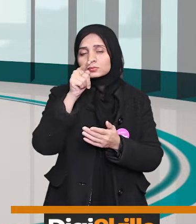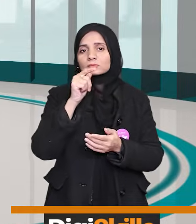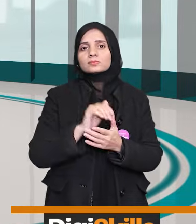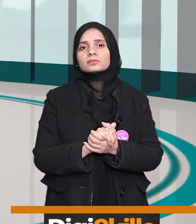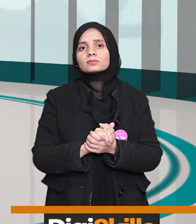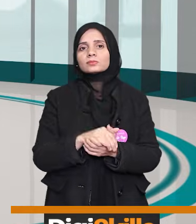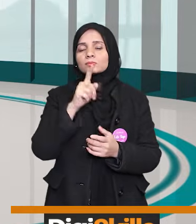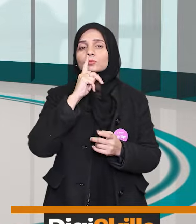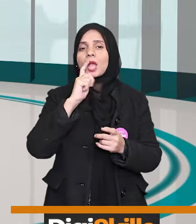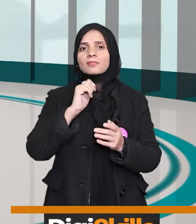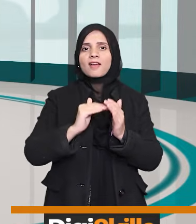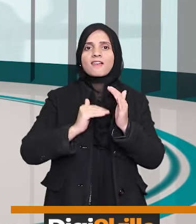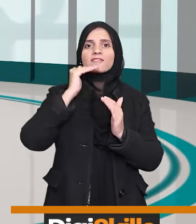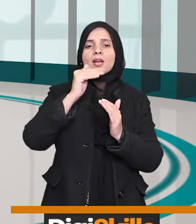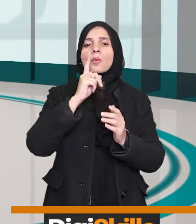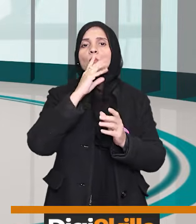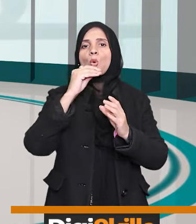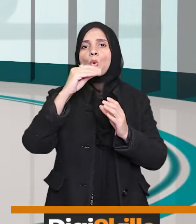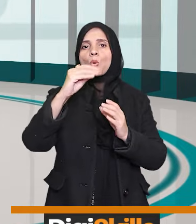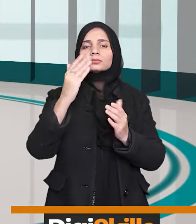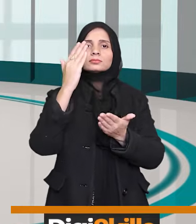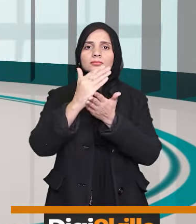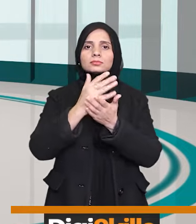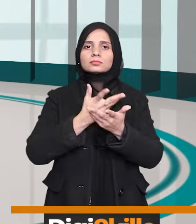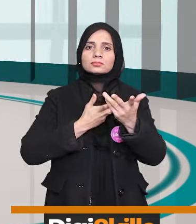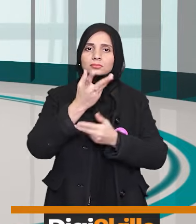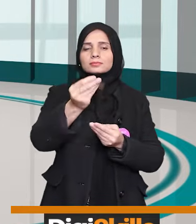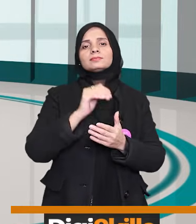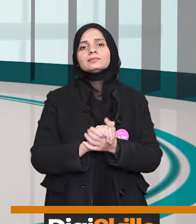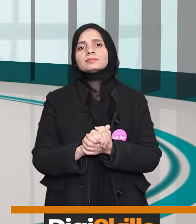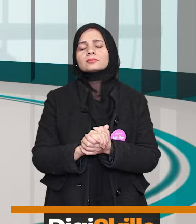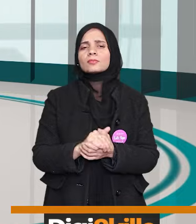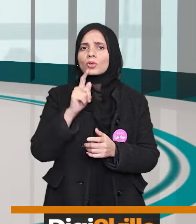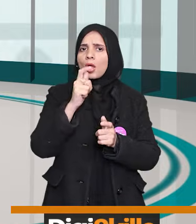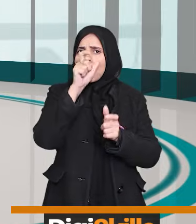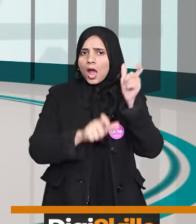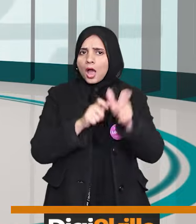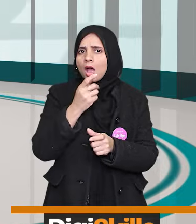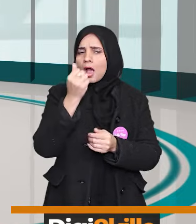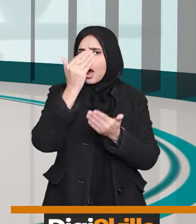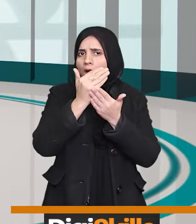it sets your professional tone in any task. That is, self-accountability means